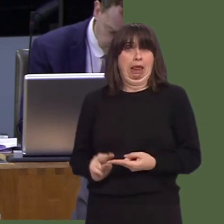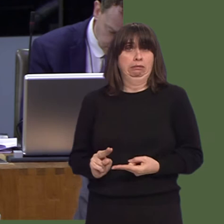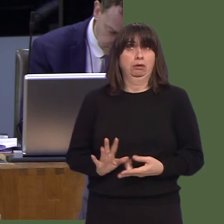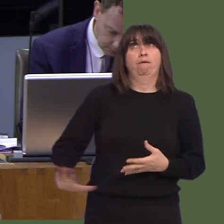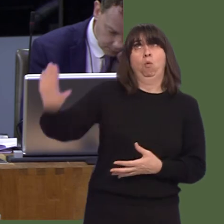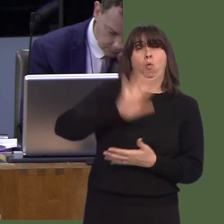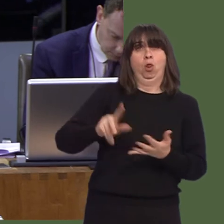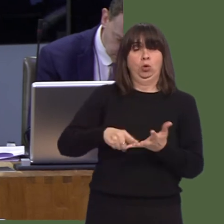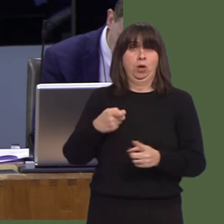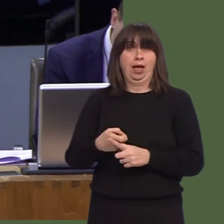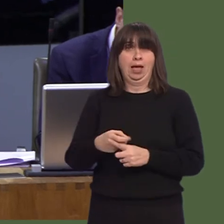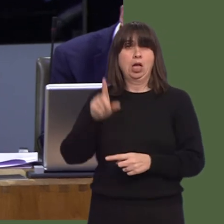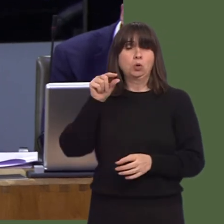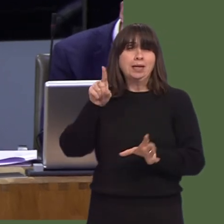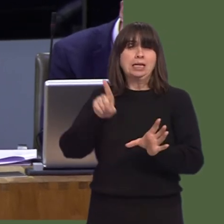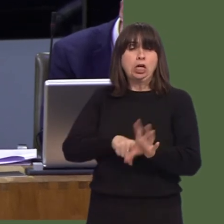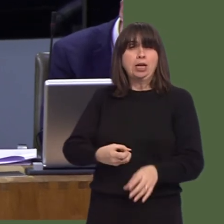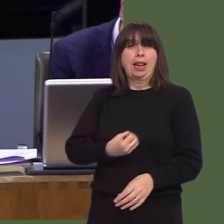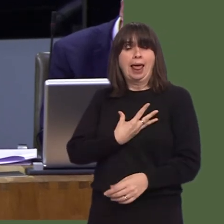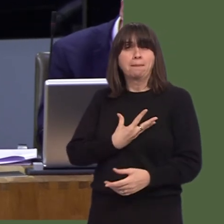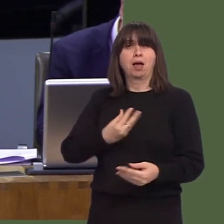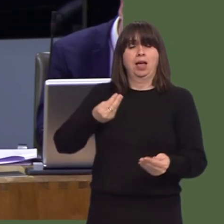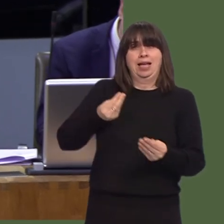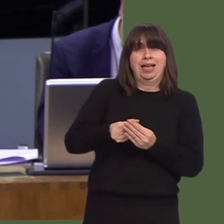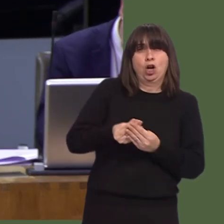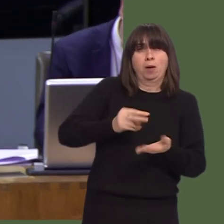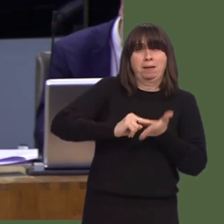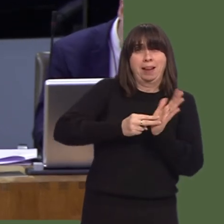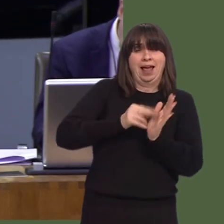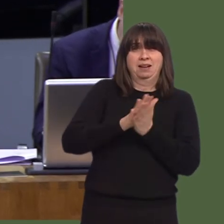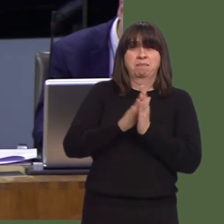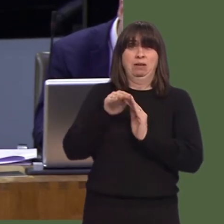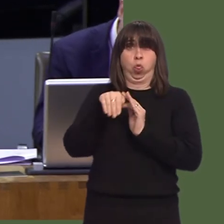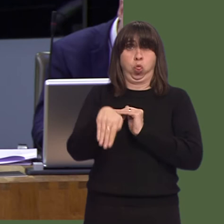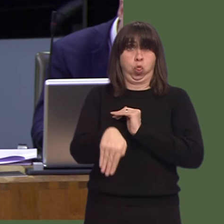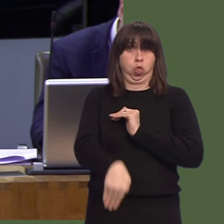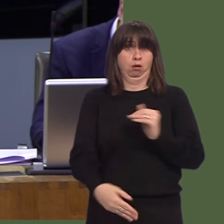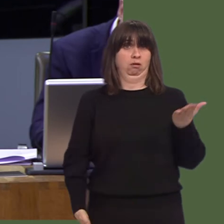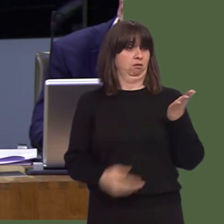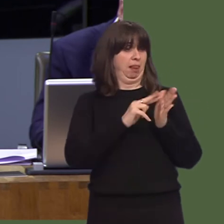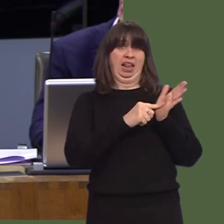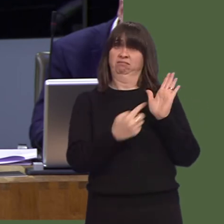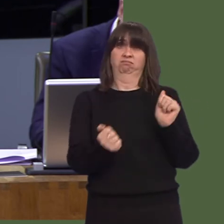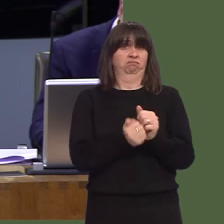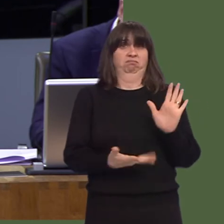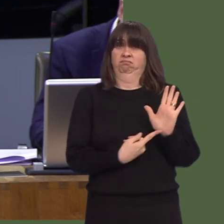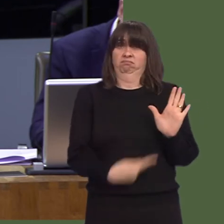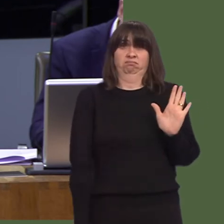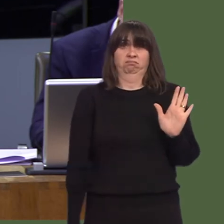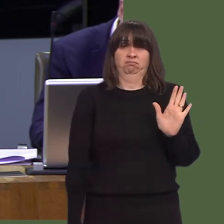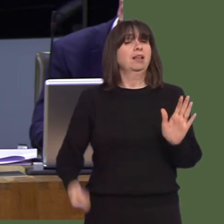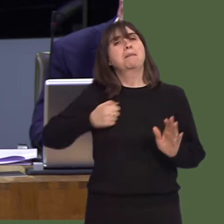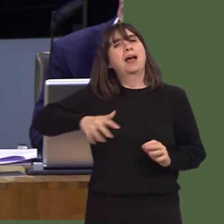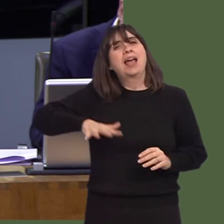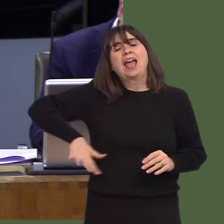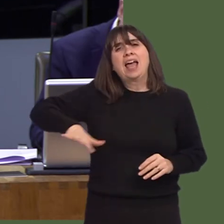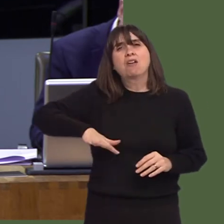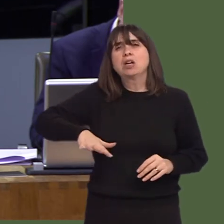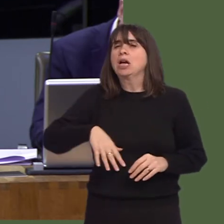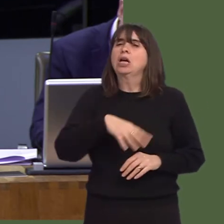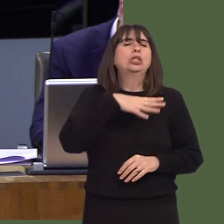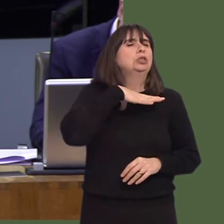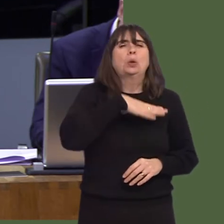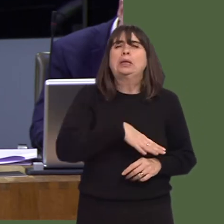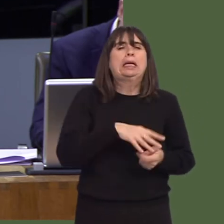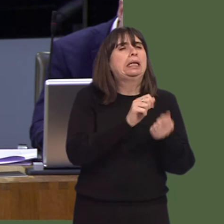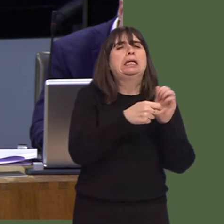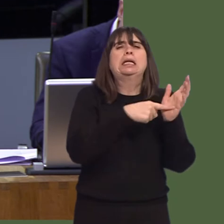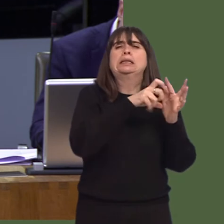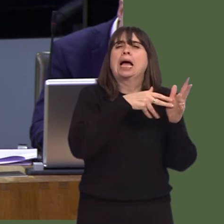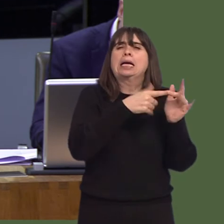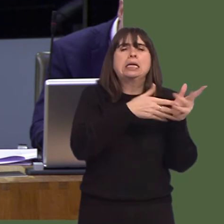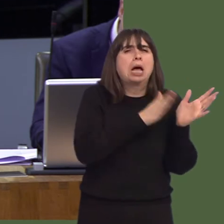But may I say that, as far as we are concerned, the best way for Wales to ensure that we have